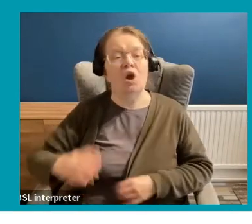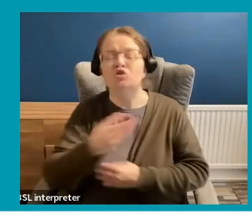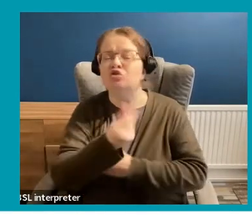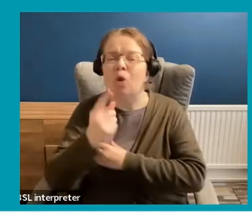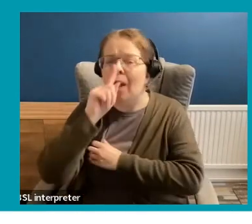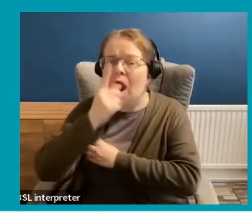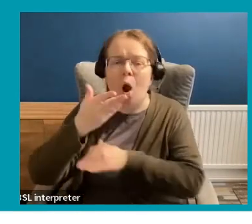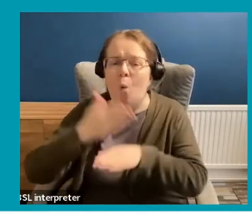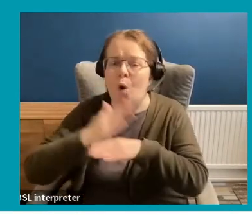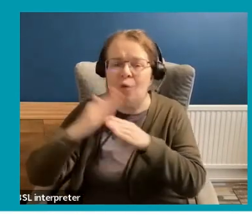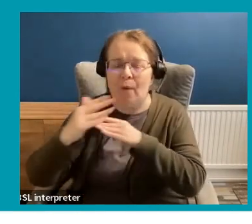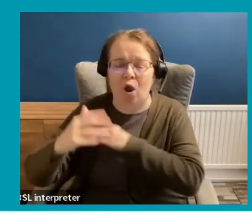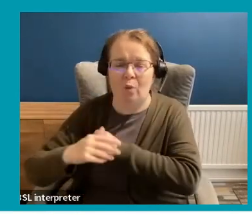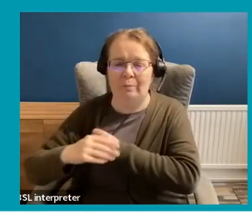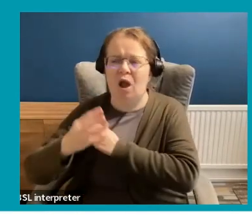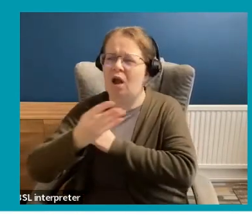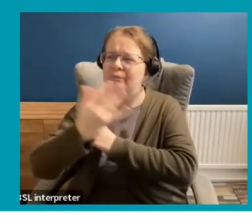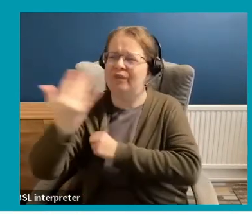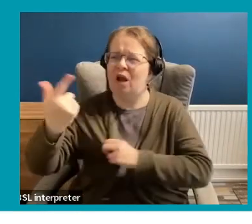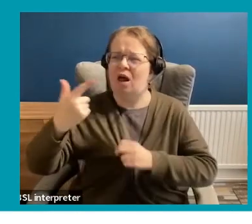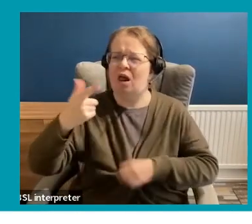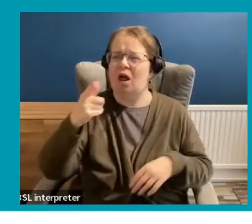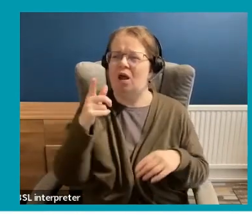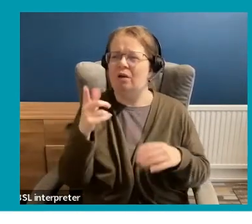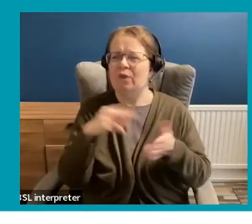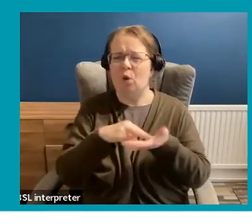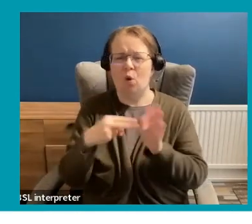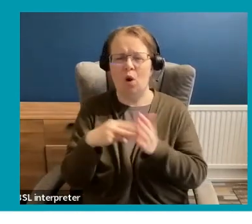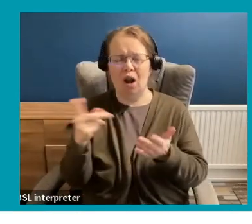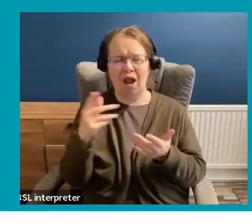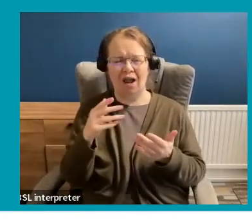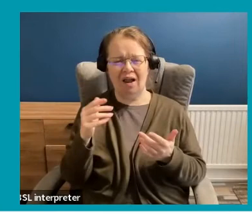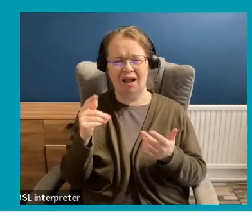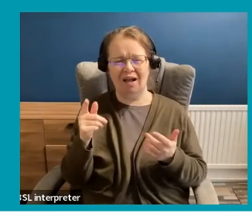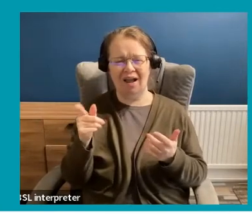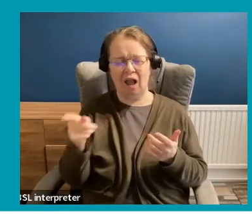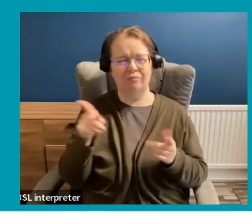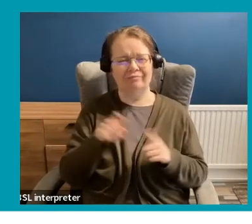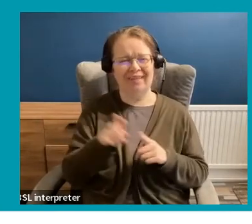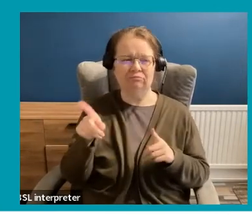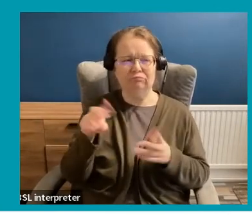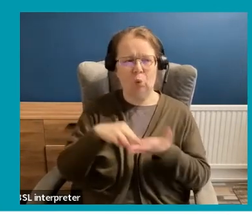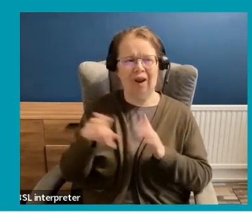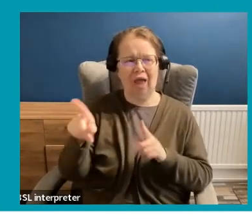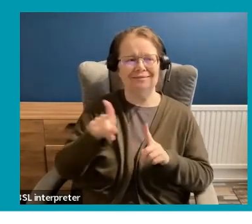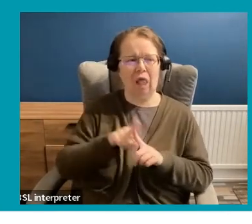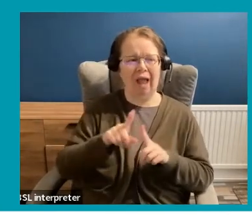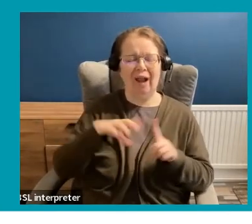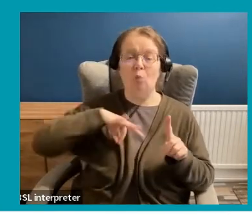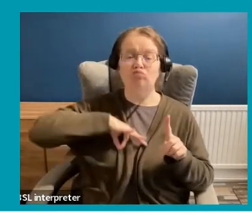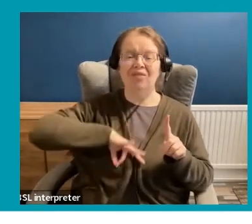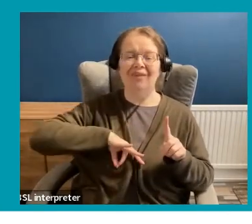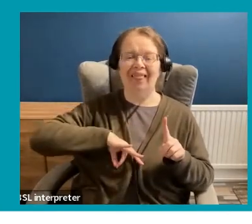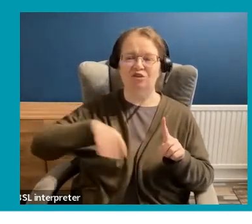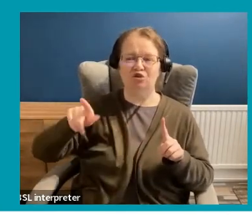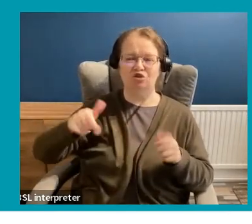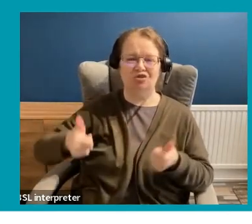I think a lot of organizations they come from a bit of a privileged position where a lot of